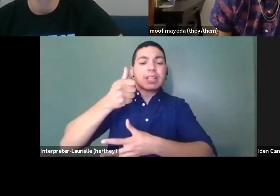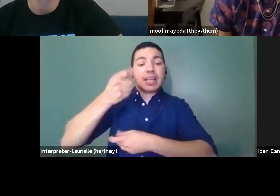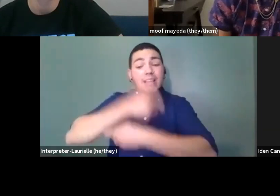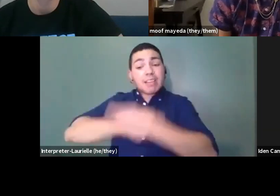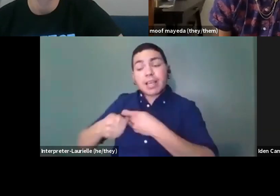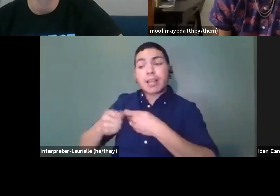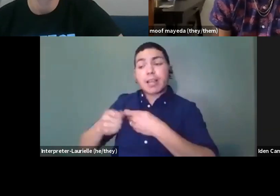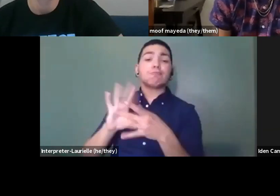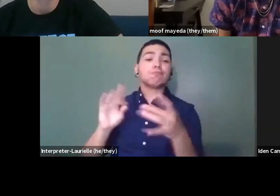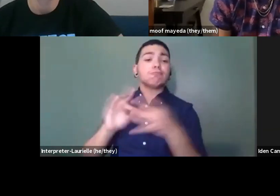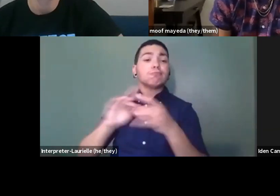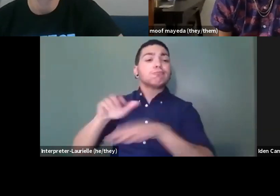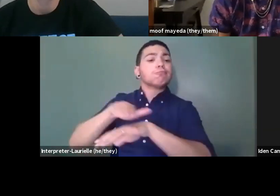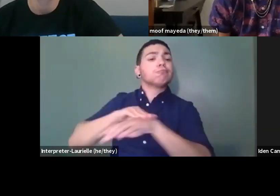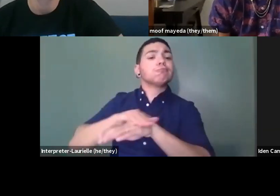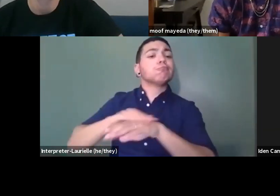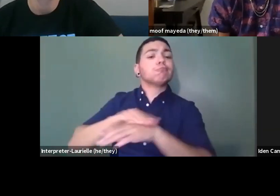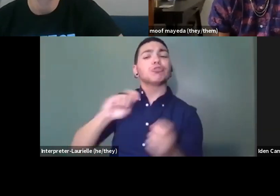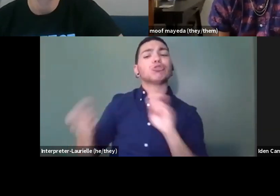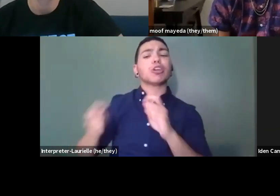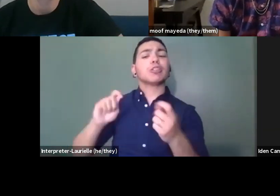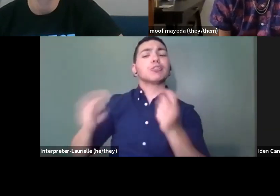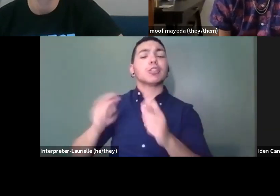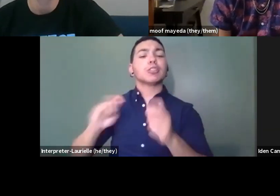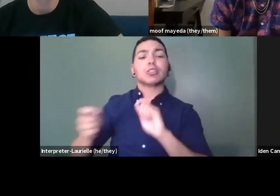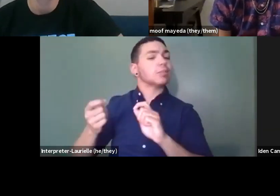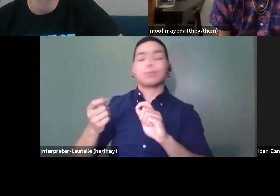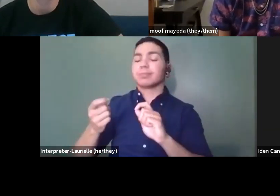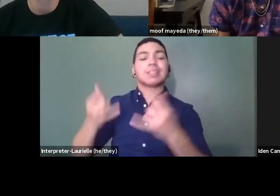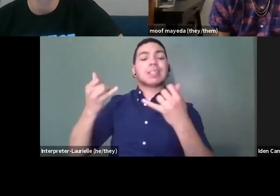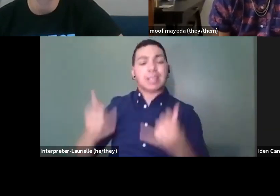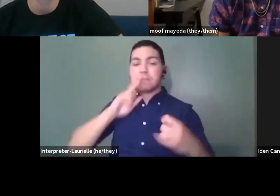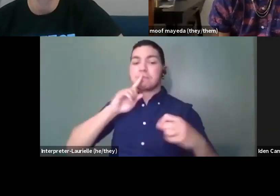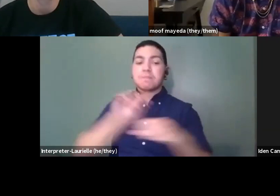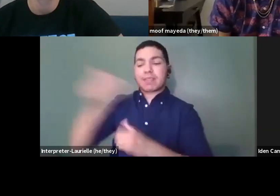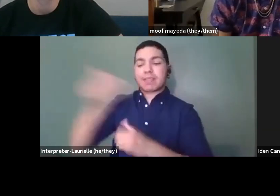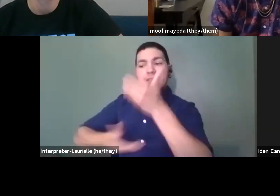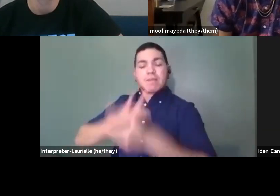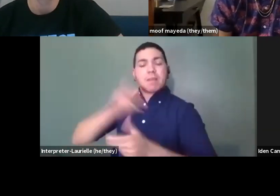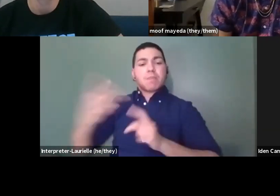group of people that got us to where we are today. Yeah, thank you for that.